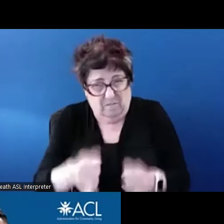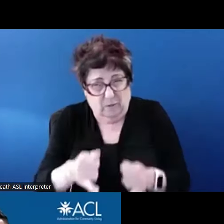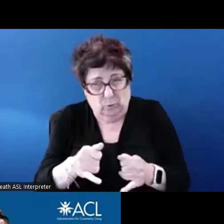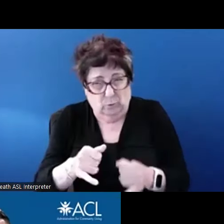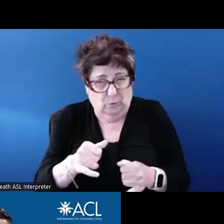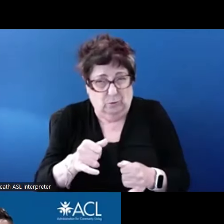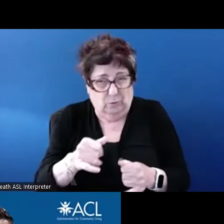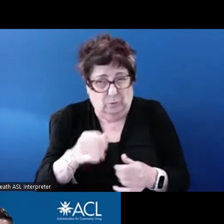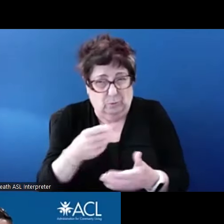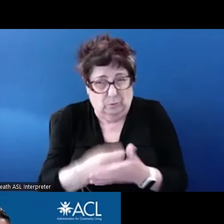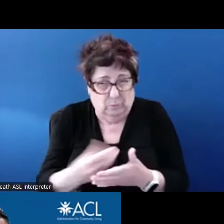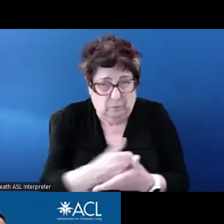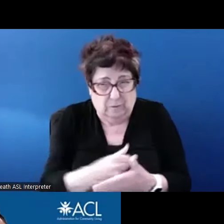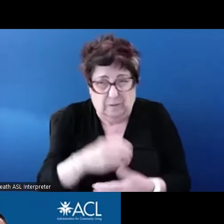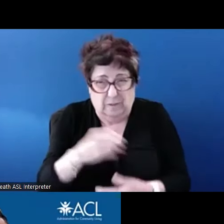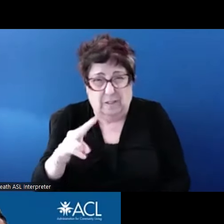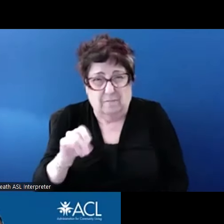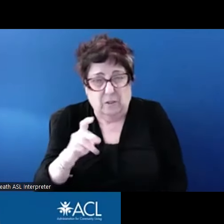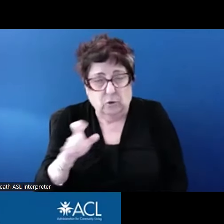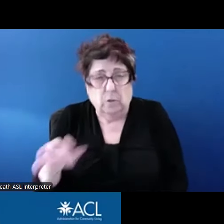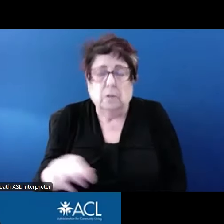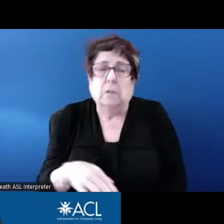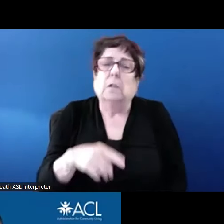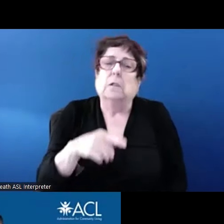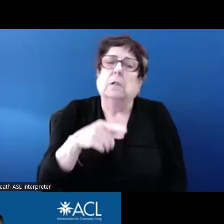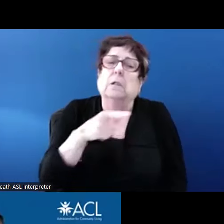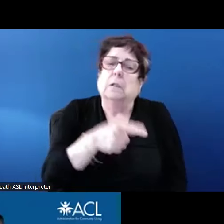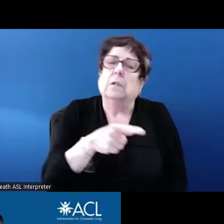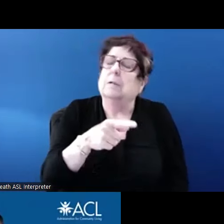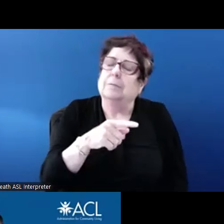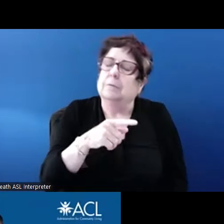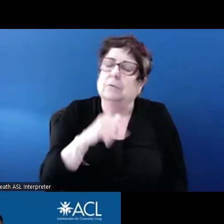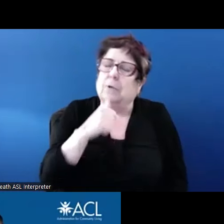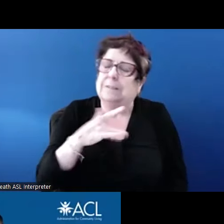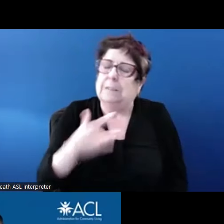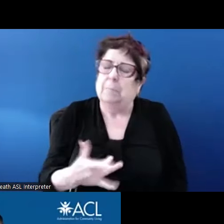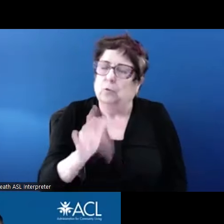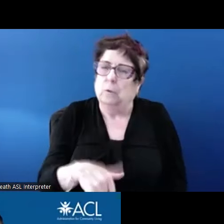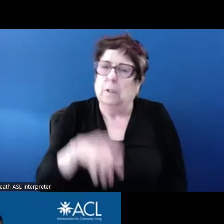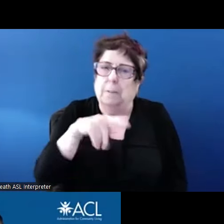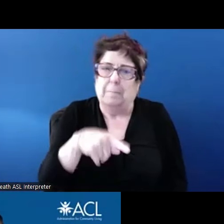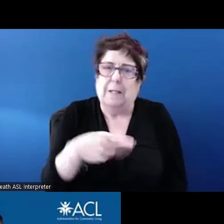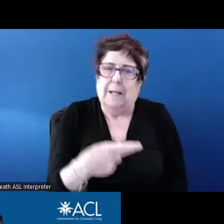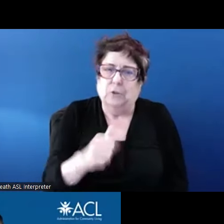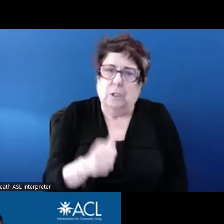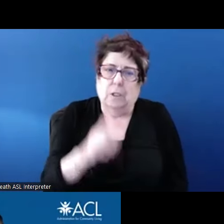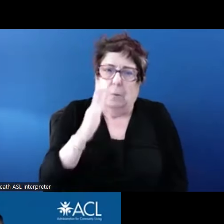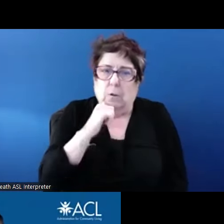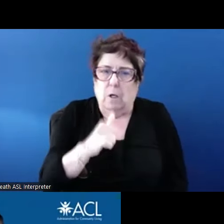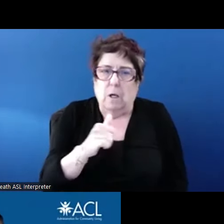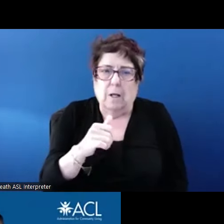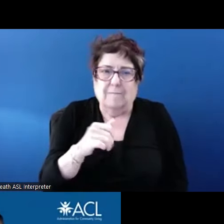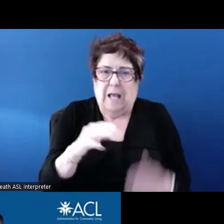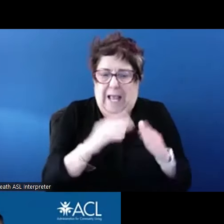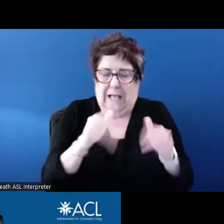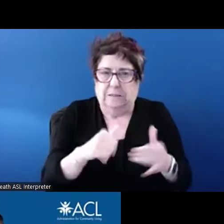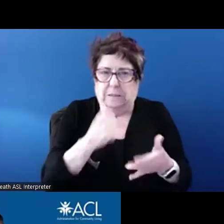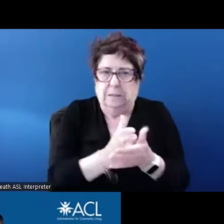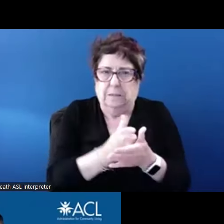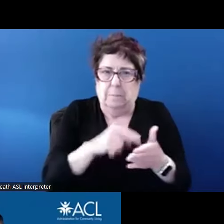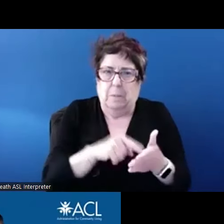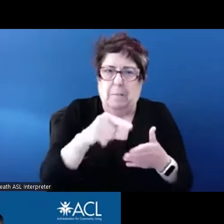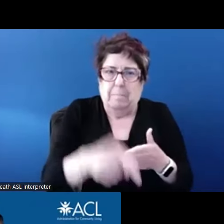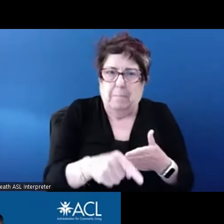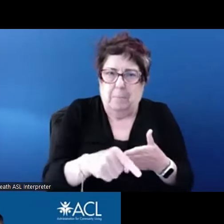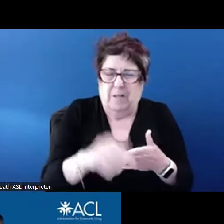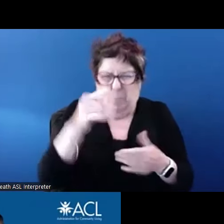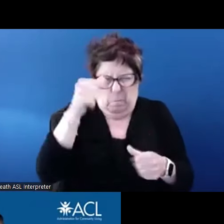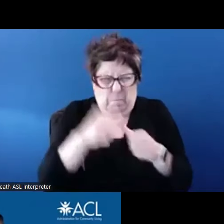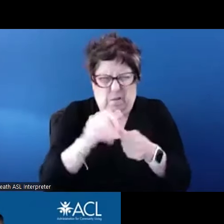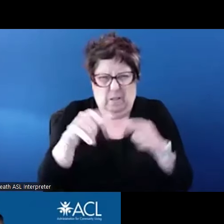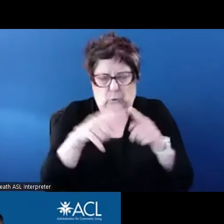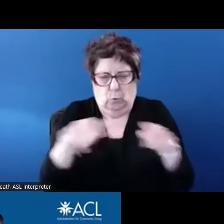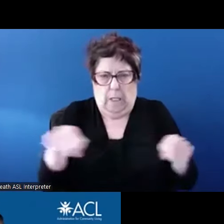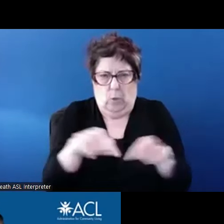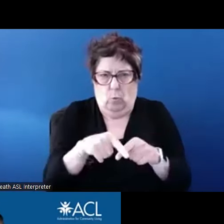rent is not fully covered by the voucher because a PHA would not enter into a housing assistance